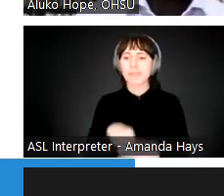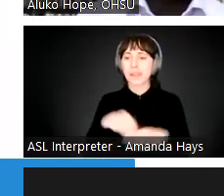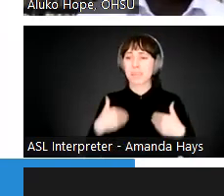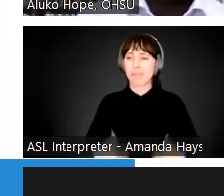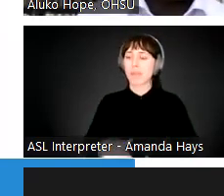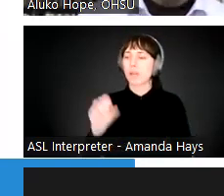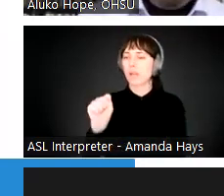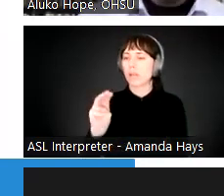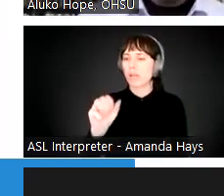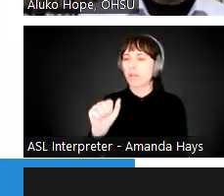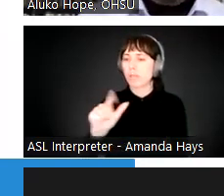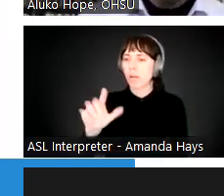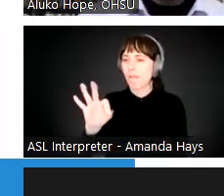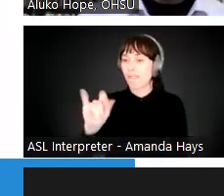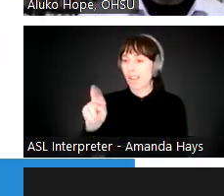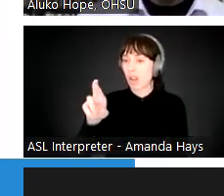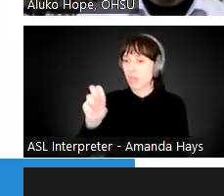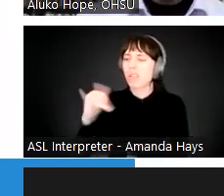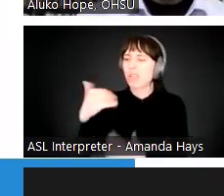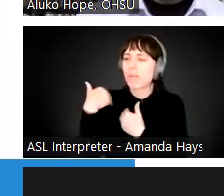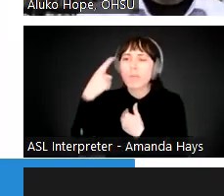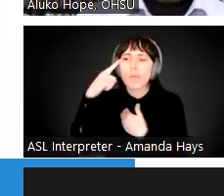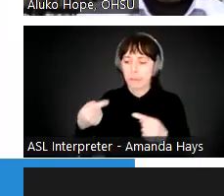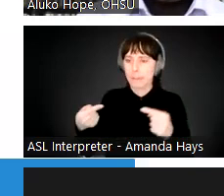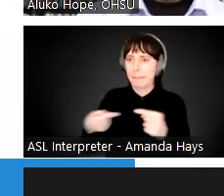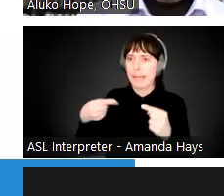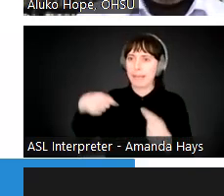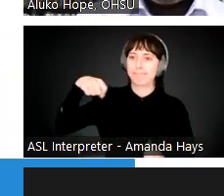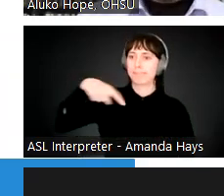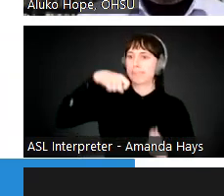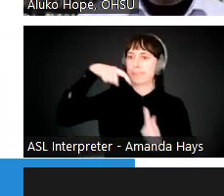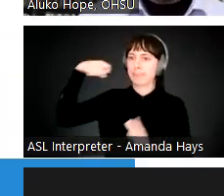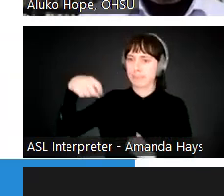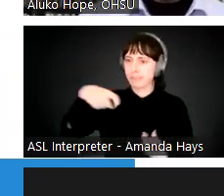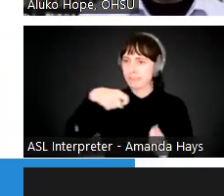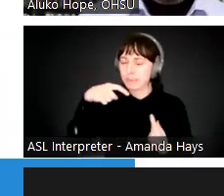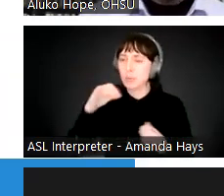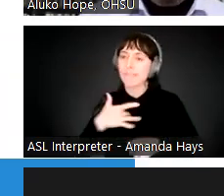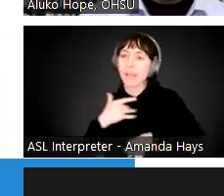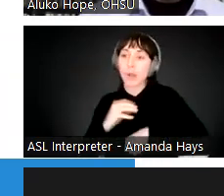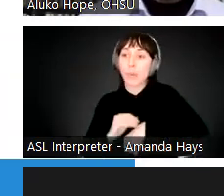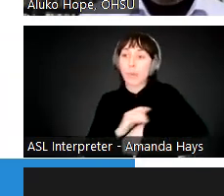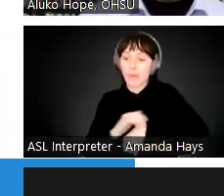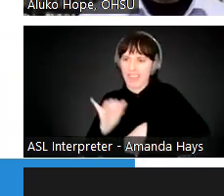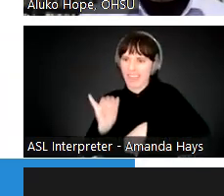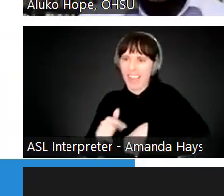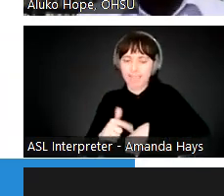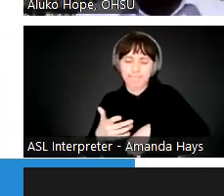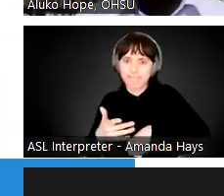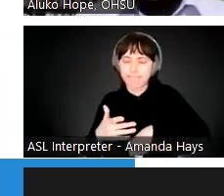fibers that send pain or tickle sensations, can also be impaired,